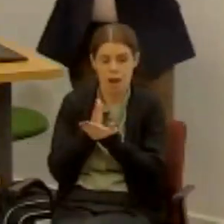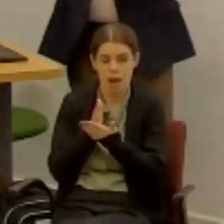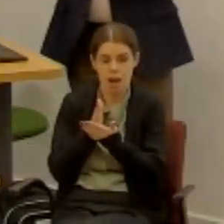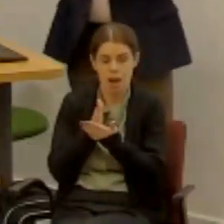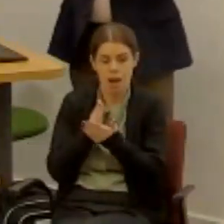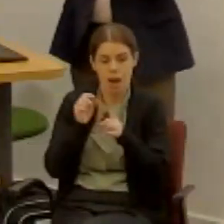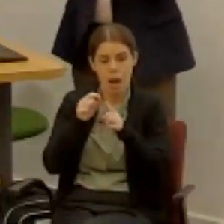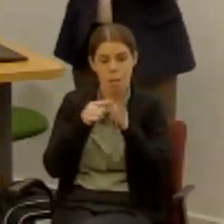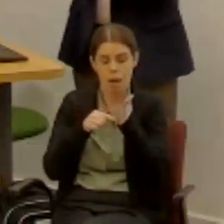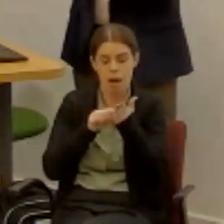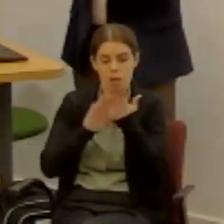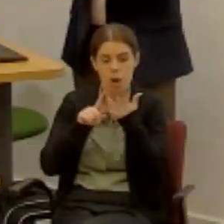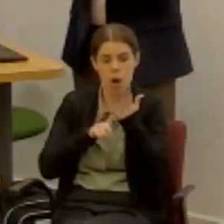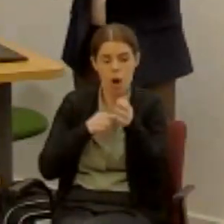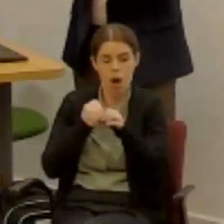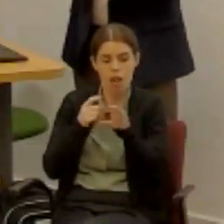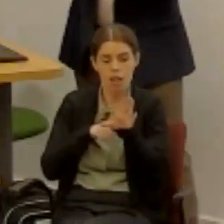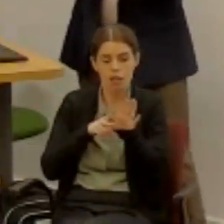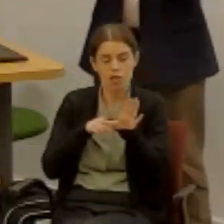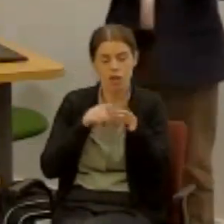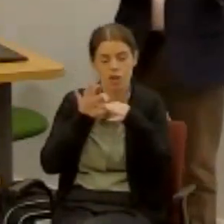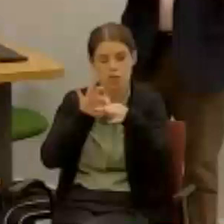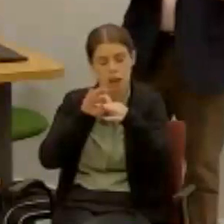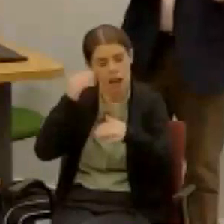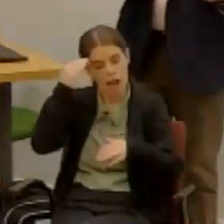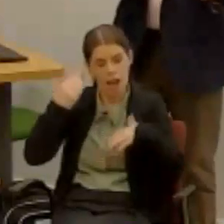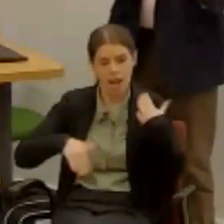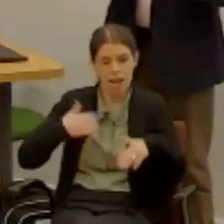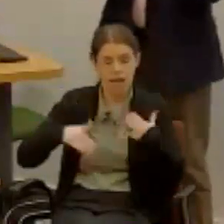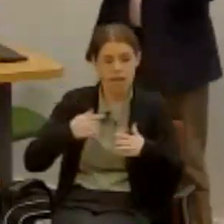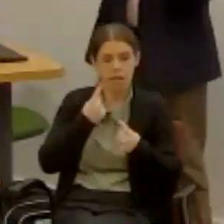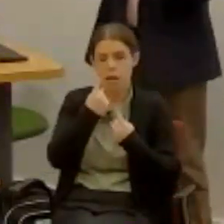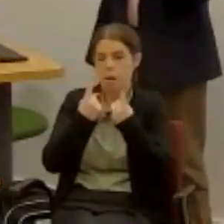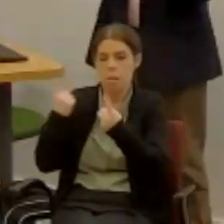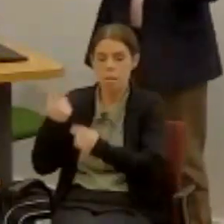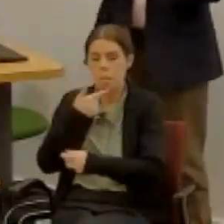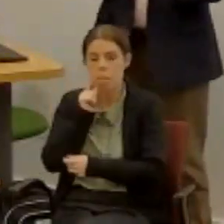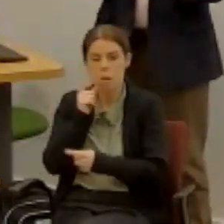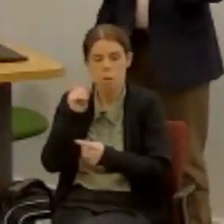This funny thing we saw, which seems to relate to the head injury, and I'm putting it in a population sense, what does it mean for the wider population?